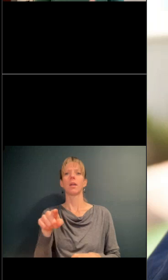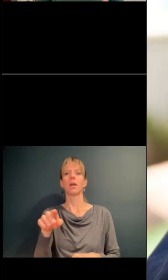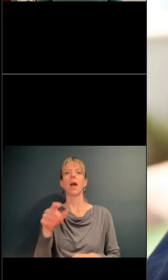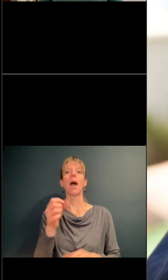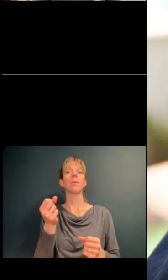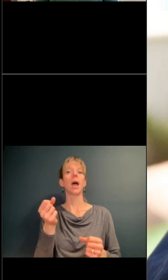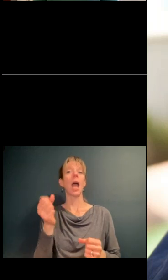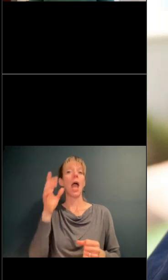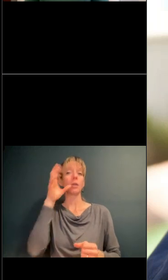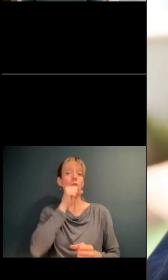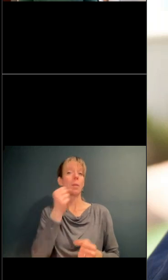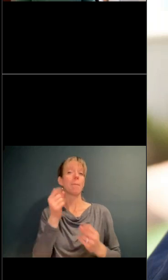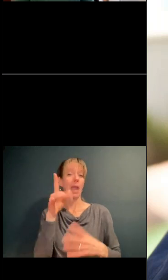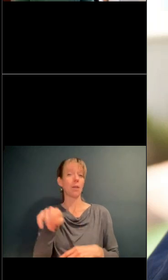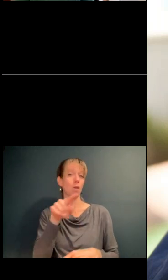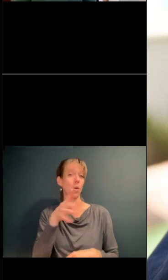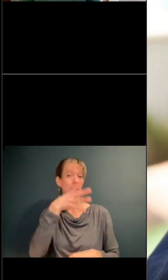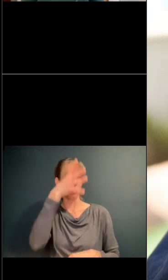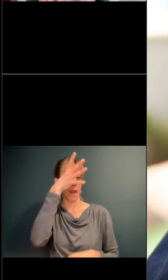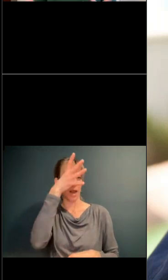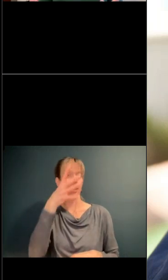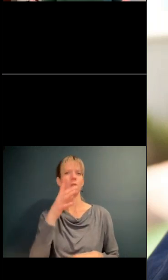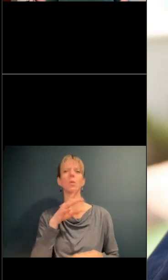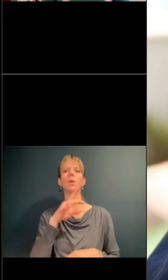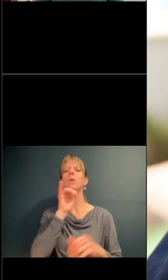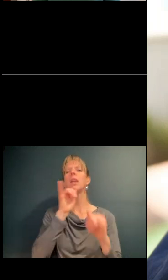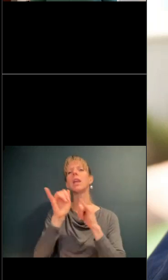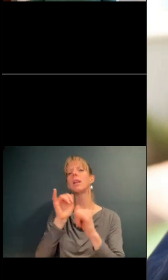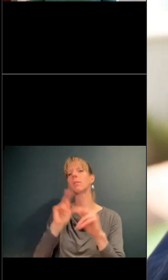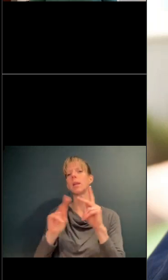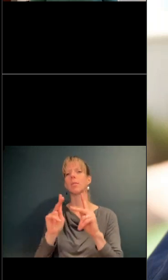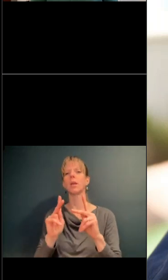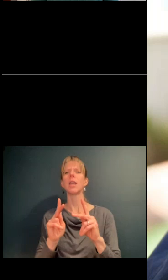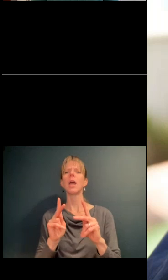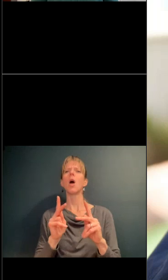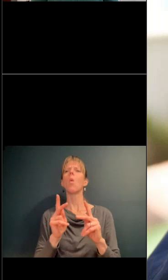When we interview parents about markers of meaningful inclusion for their daughters